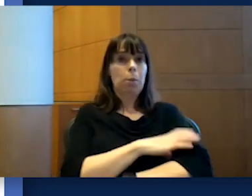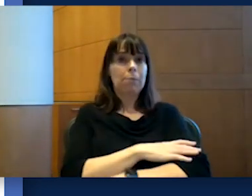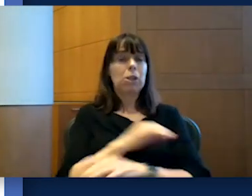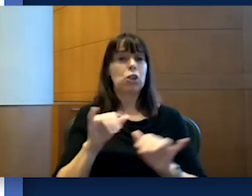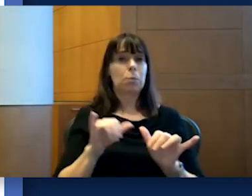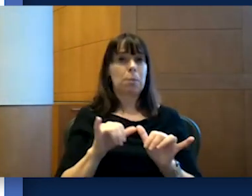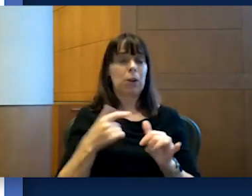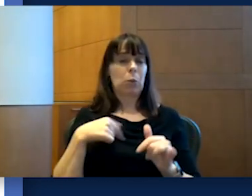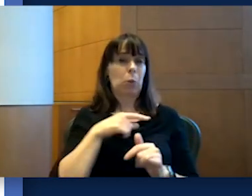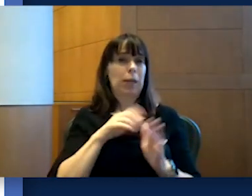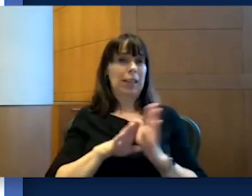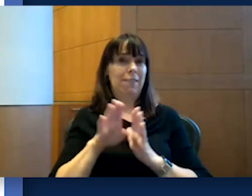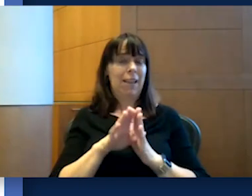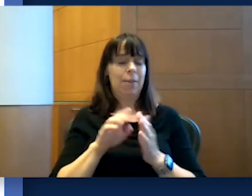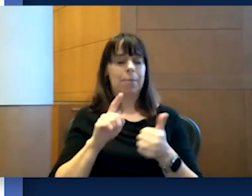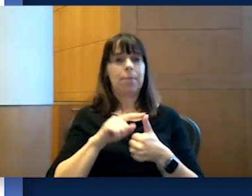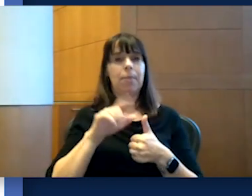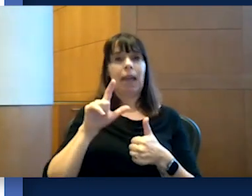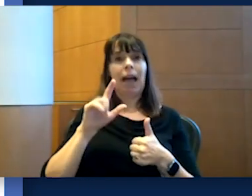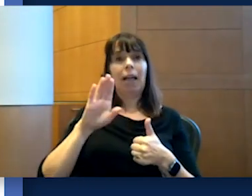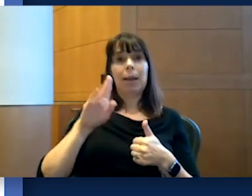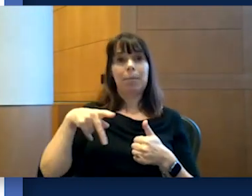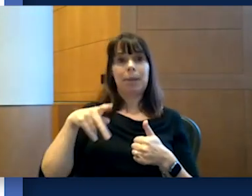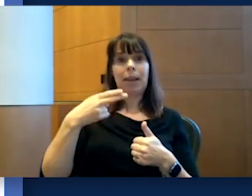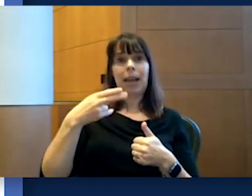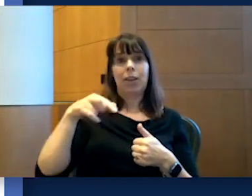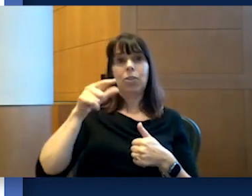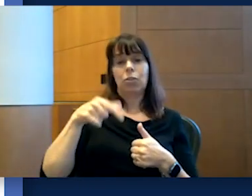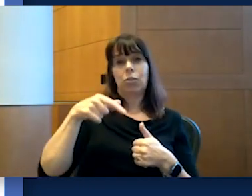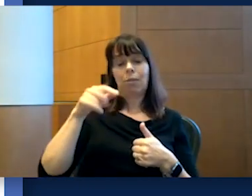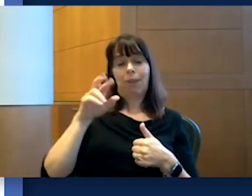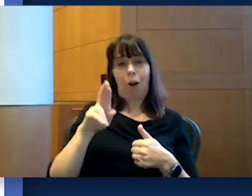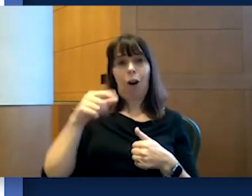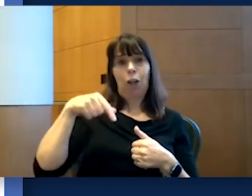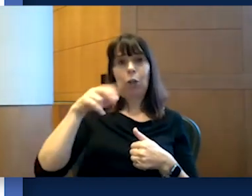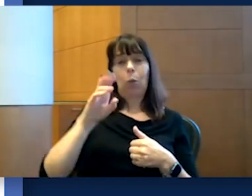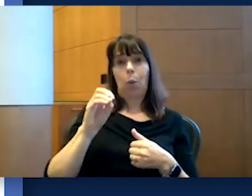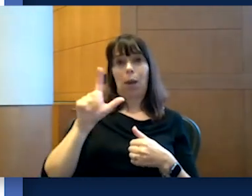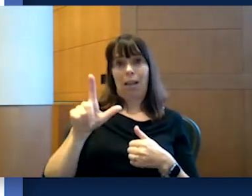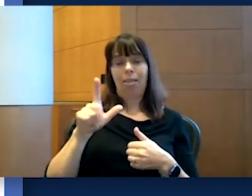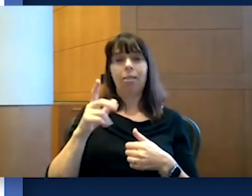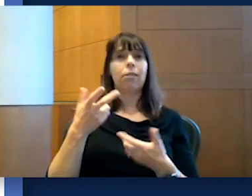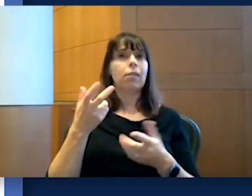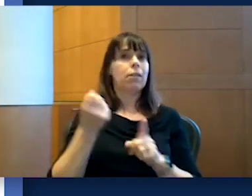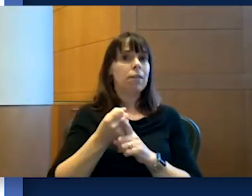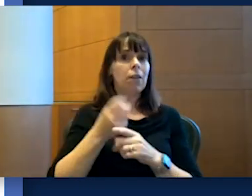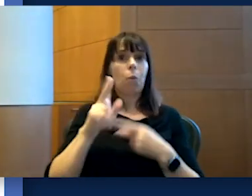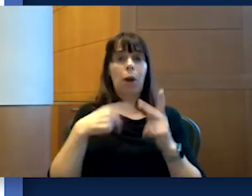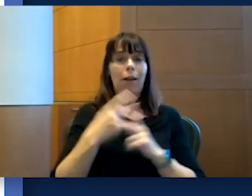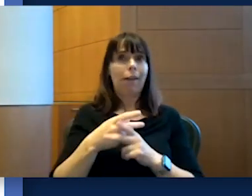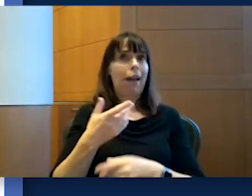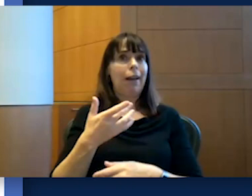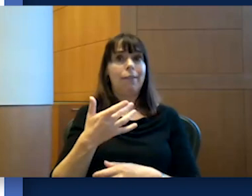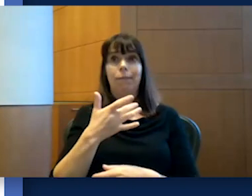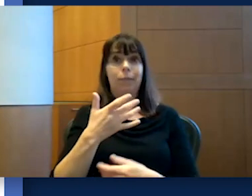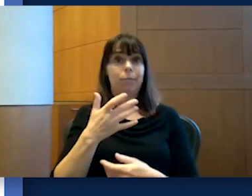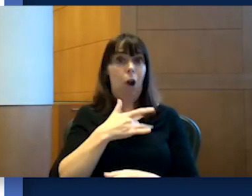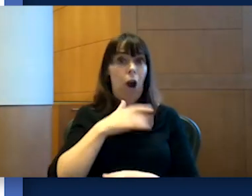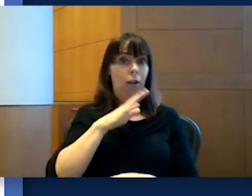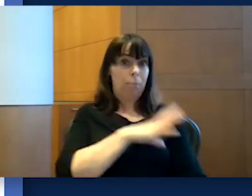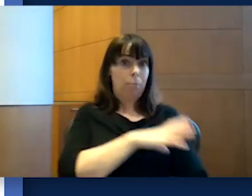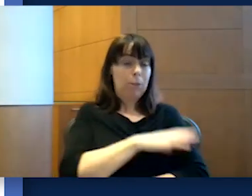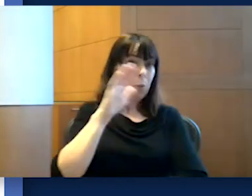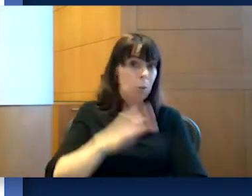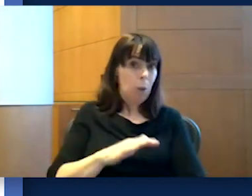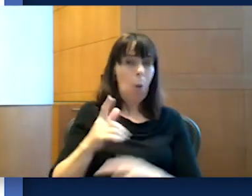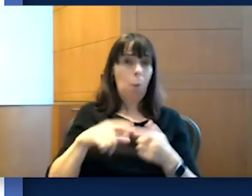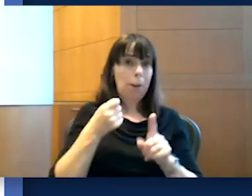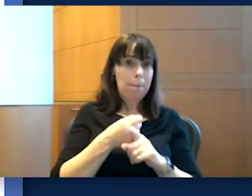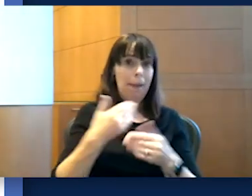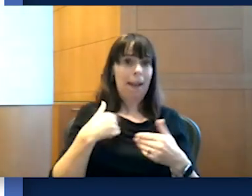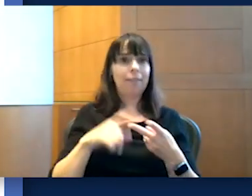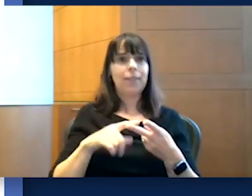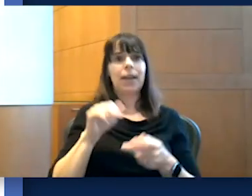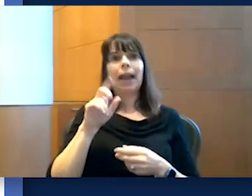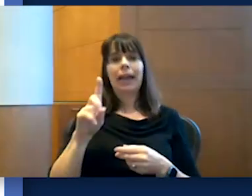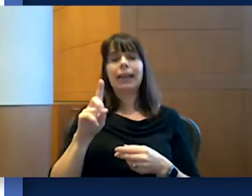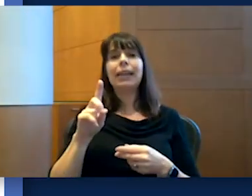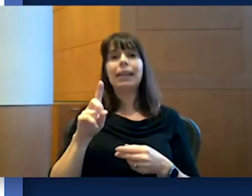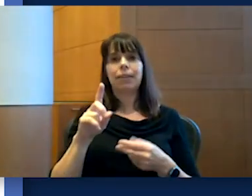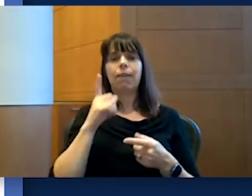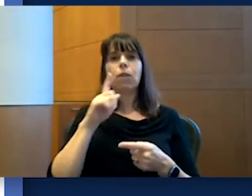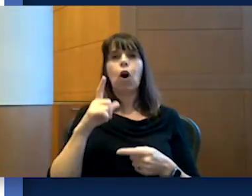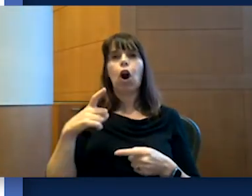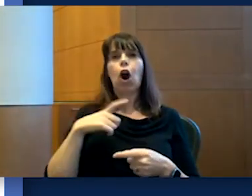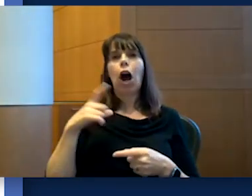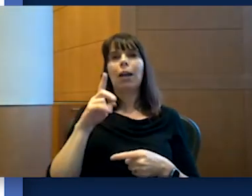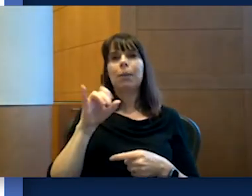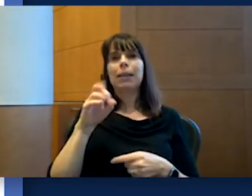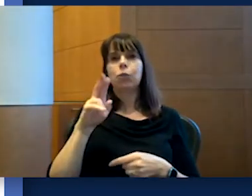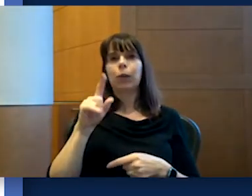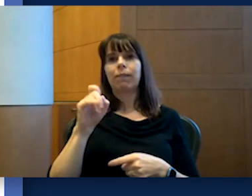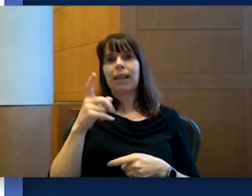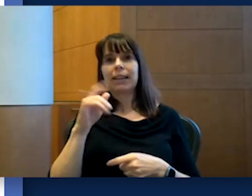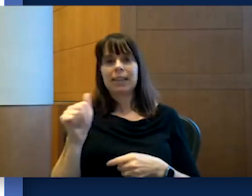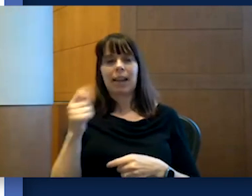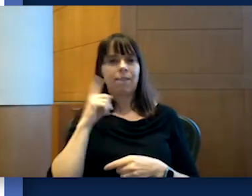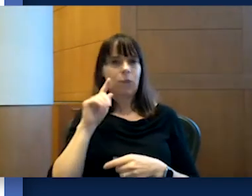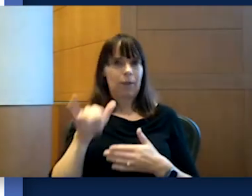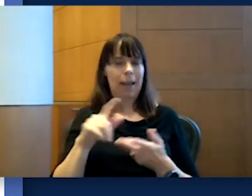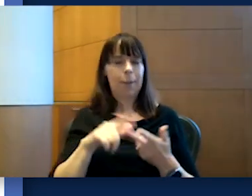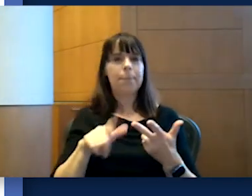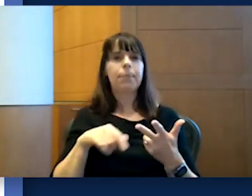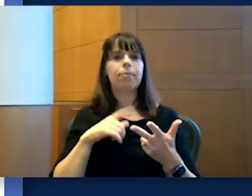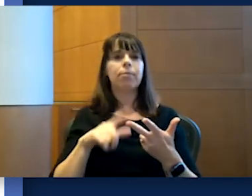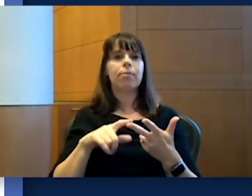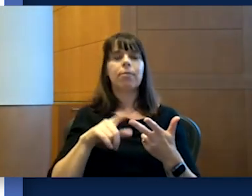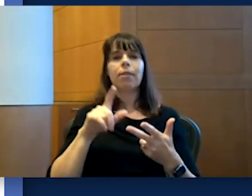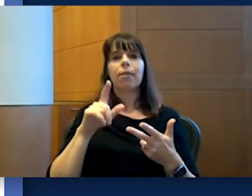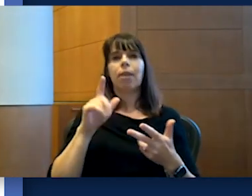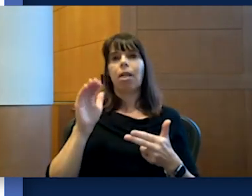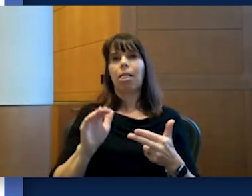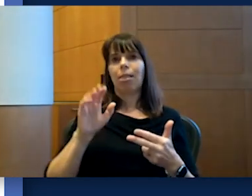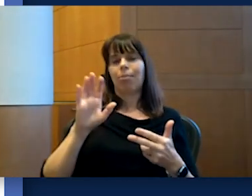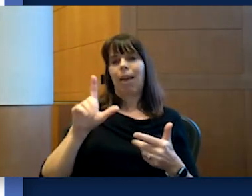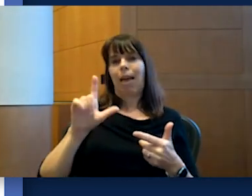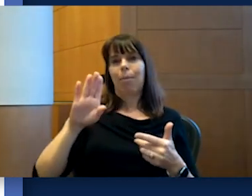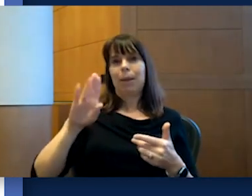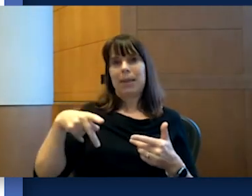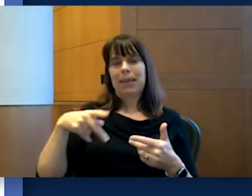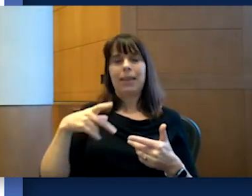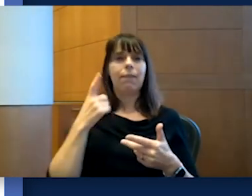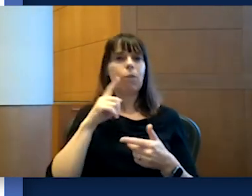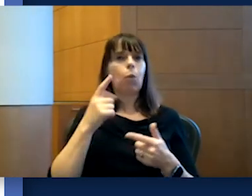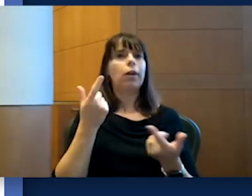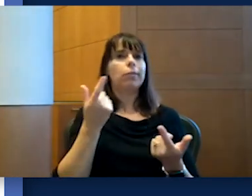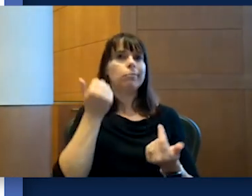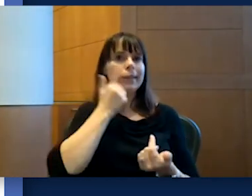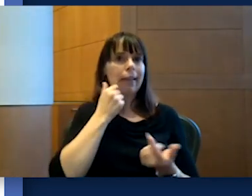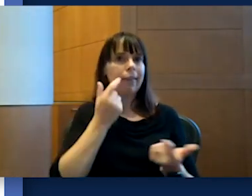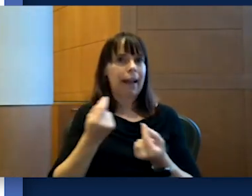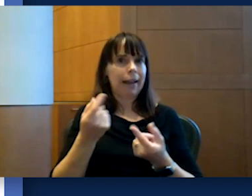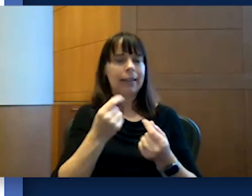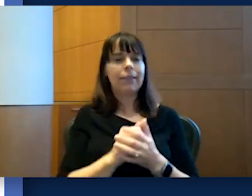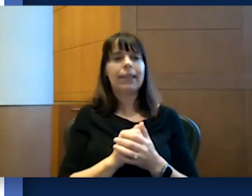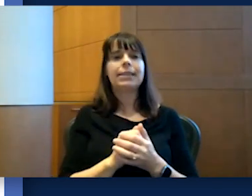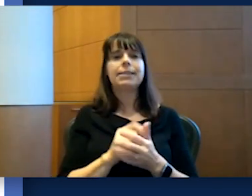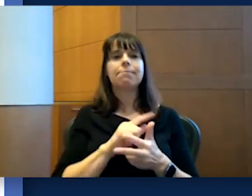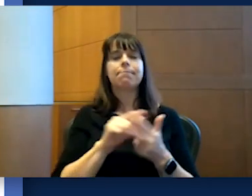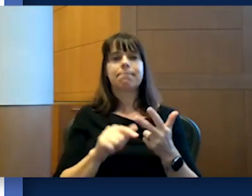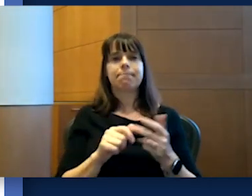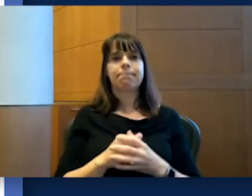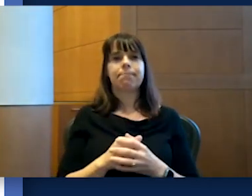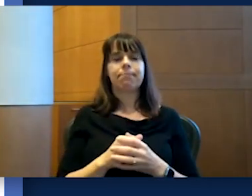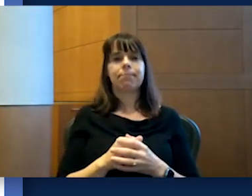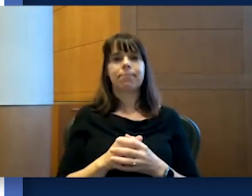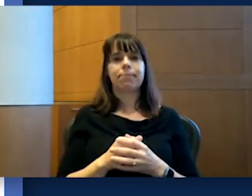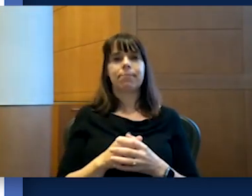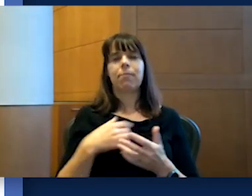So, the three new blood pressure measures that we developed, one is LBP-HRQOL. So, the impact that low blood pressure has on HRQOL. AD, the impact of ought not I can dysreflexia on HRQOL, and the impact of low blood pressure on daily activities.